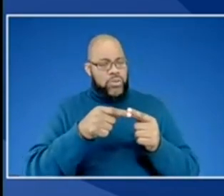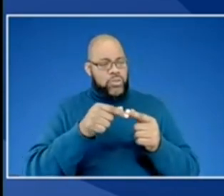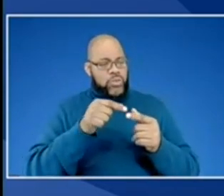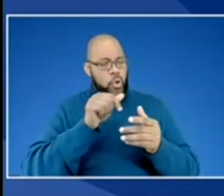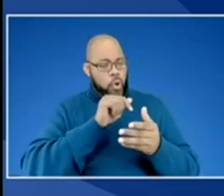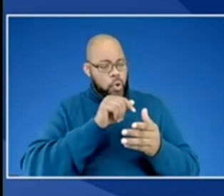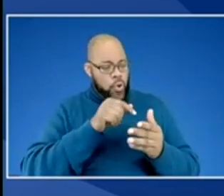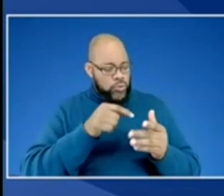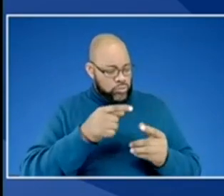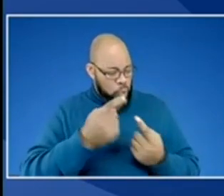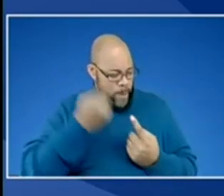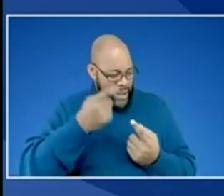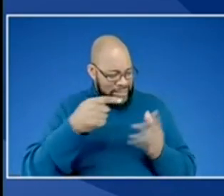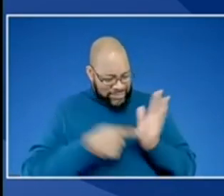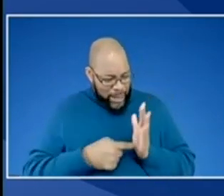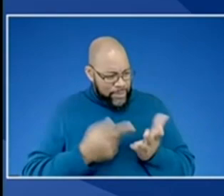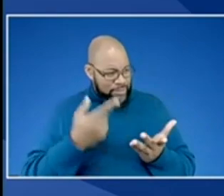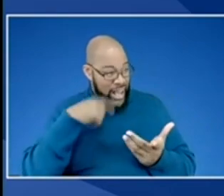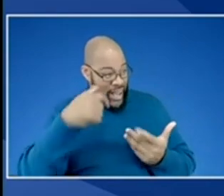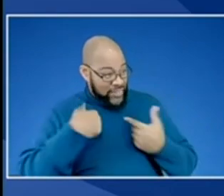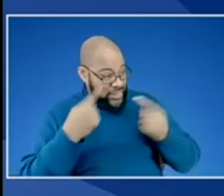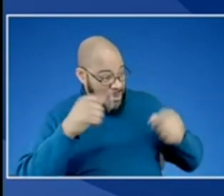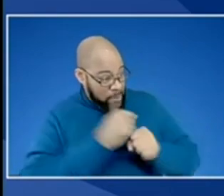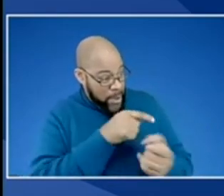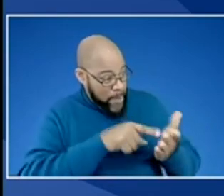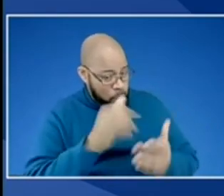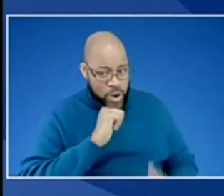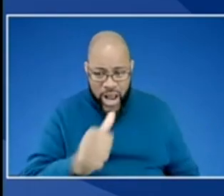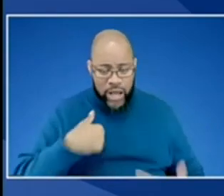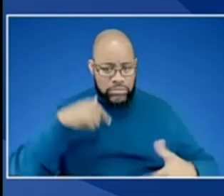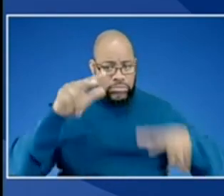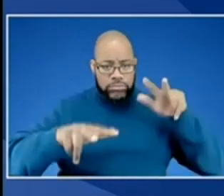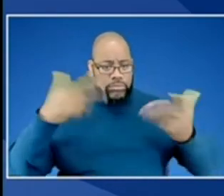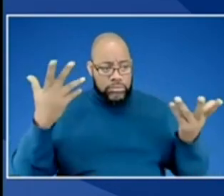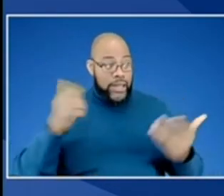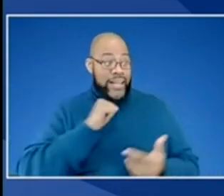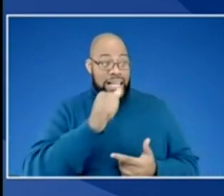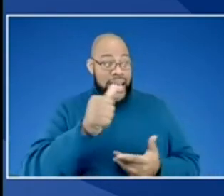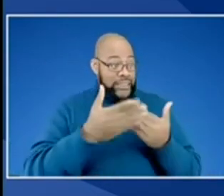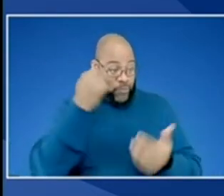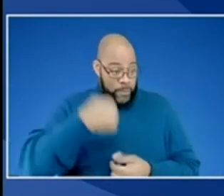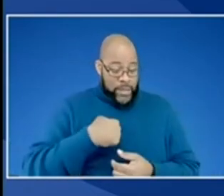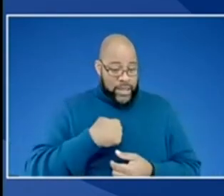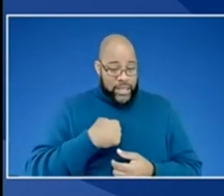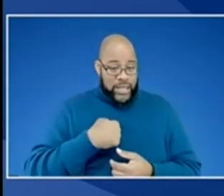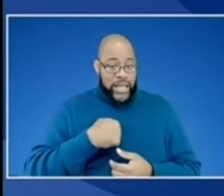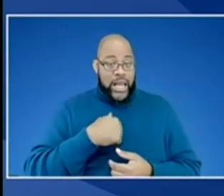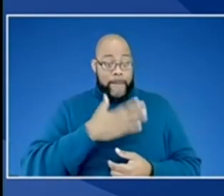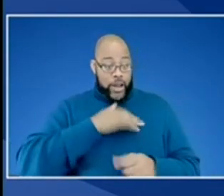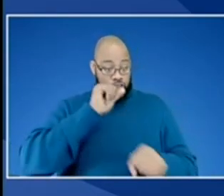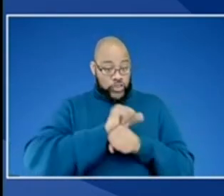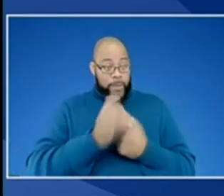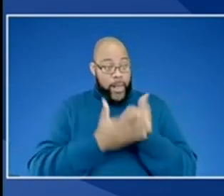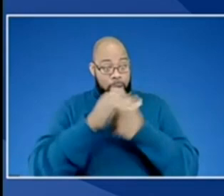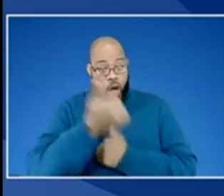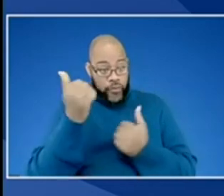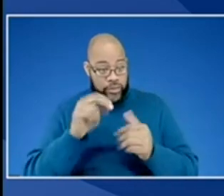uncertain about whether I had successfully made a payment or not. If it hasn't been easy for me, and it's my job to help others navigate the system and